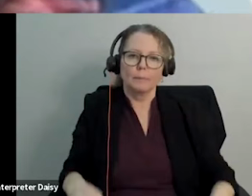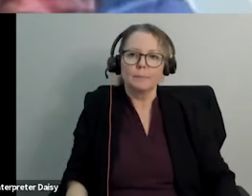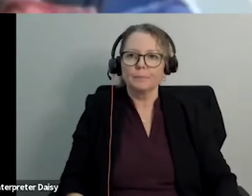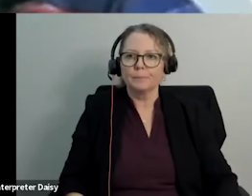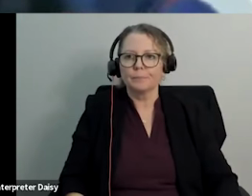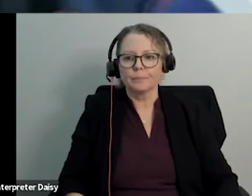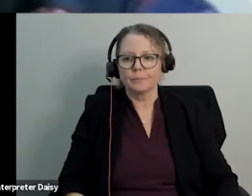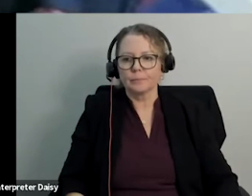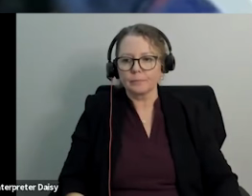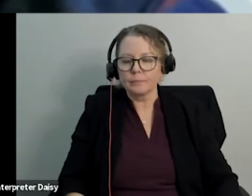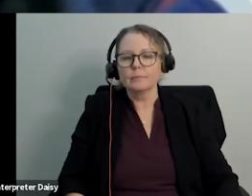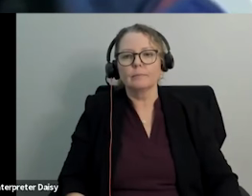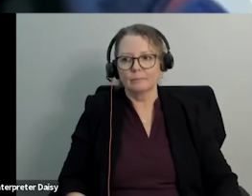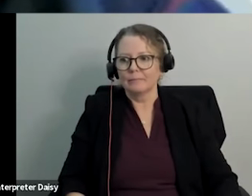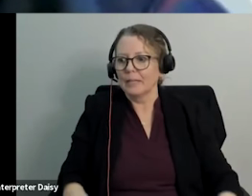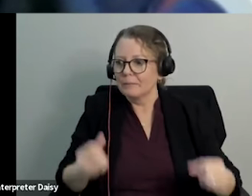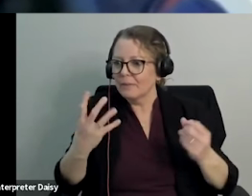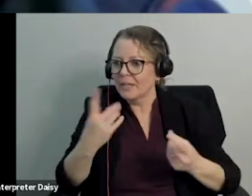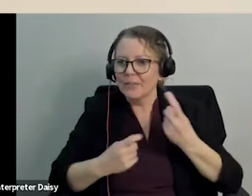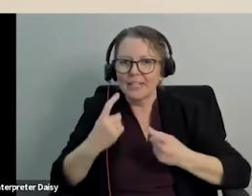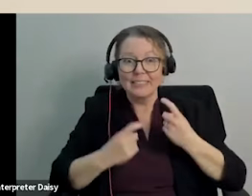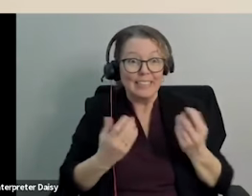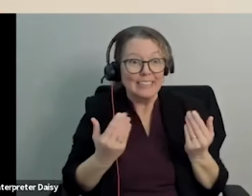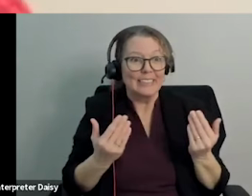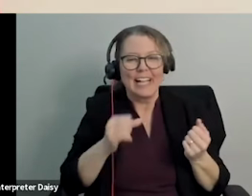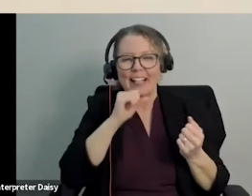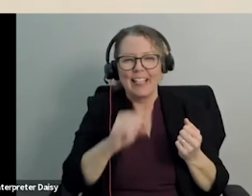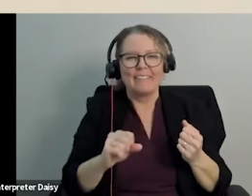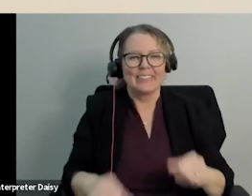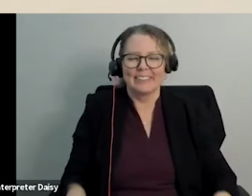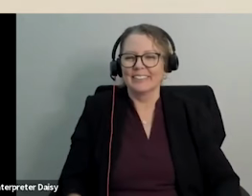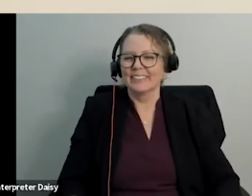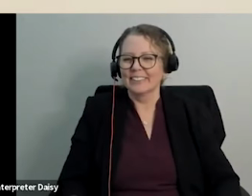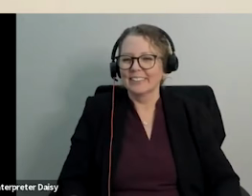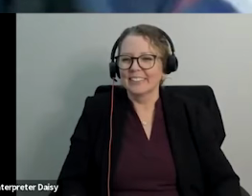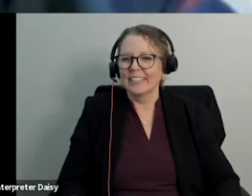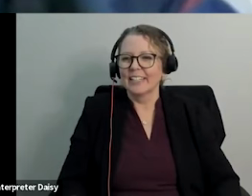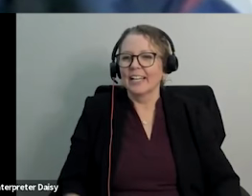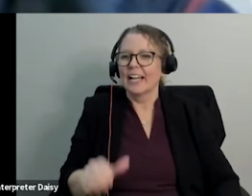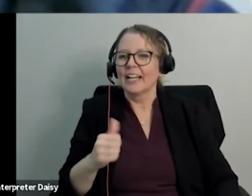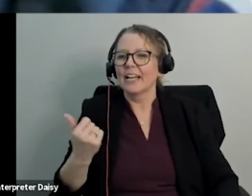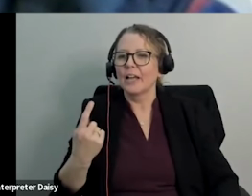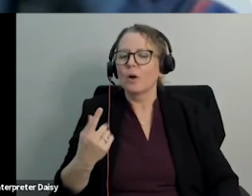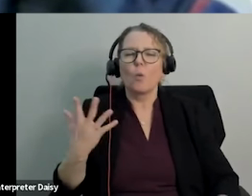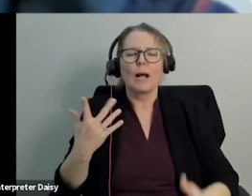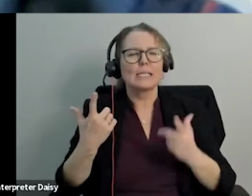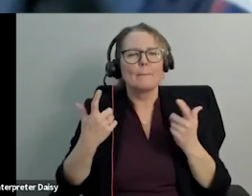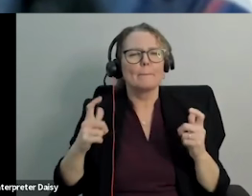Thanks, a lot of questions coming in. We love this. - Good, I love it. One from Manisha, "What are the biggest challenges you face